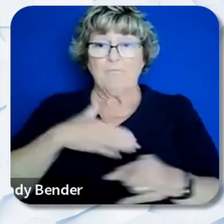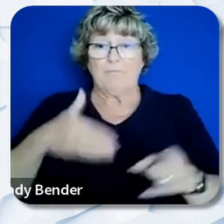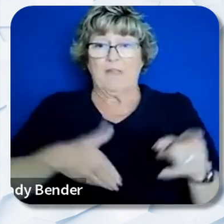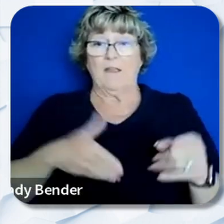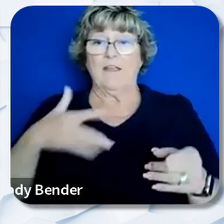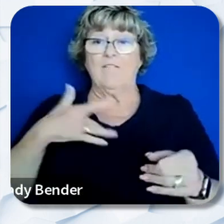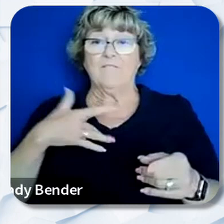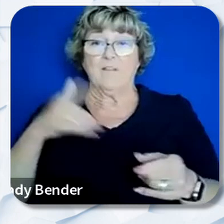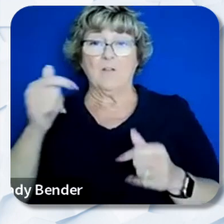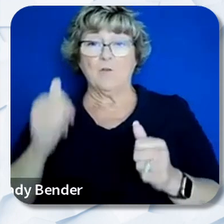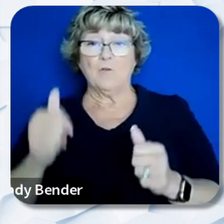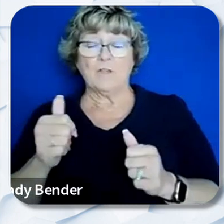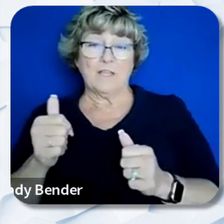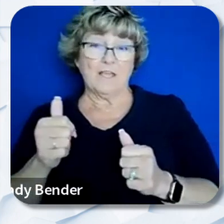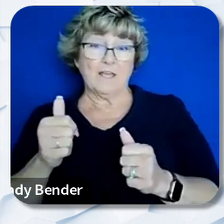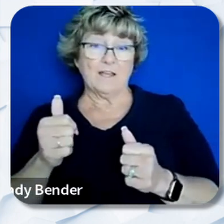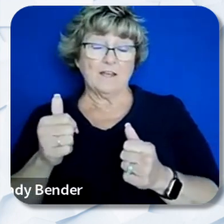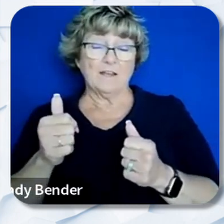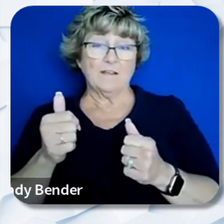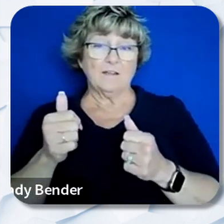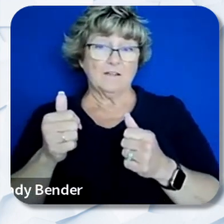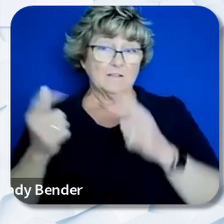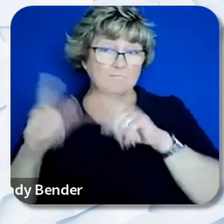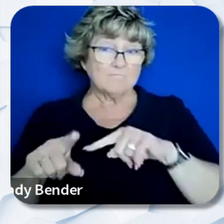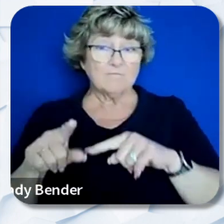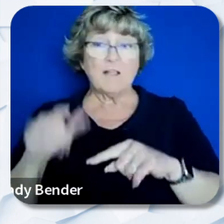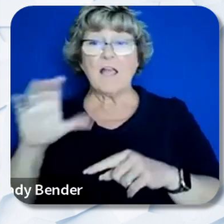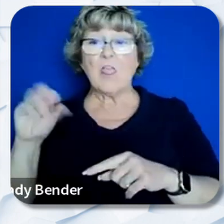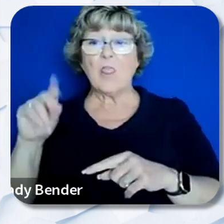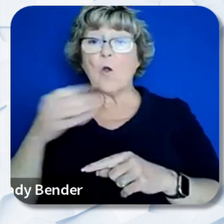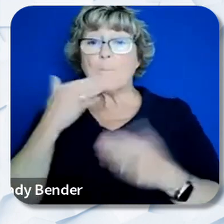can correct me here, is to exit them with the code that best matches the reason they're